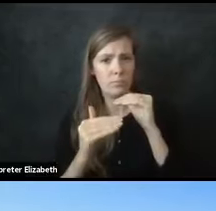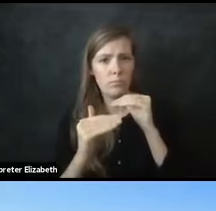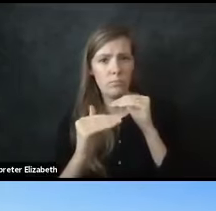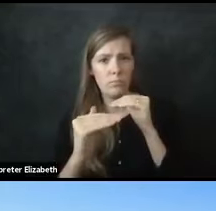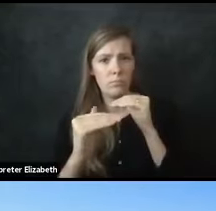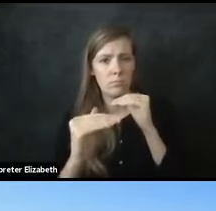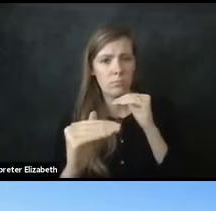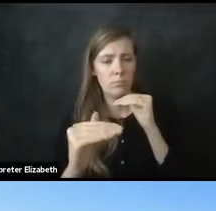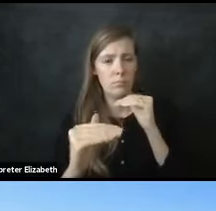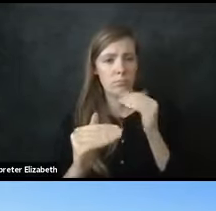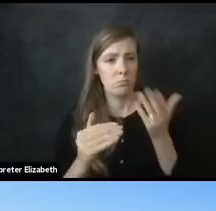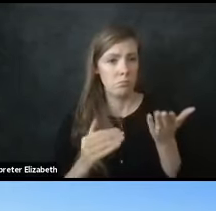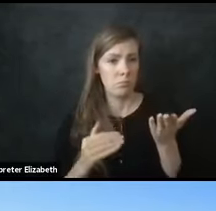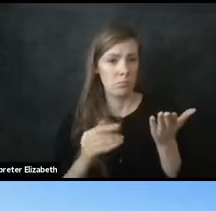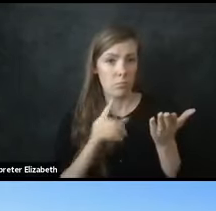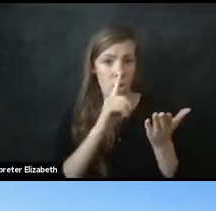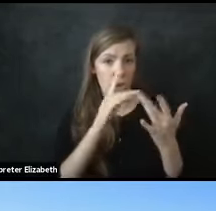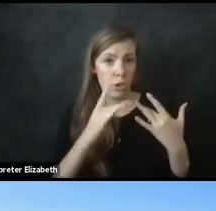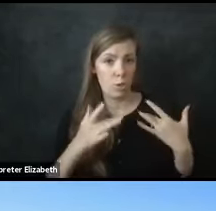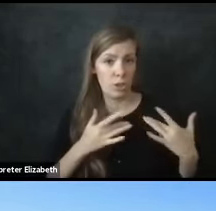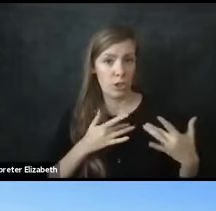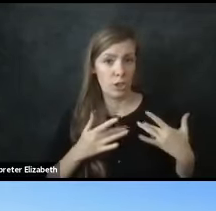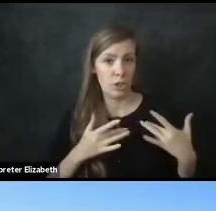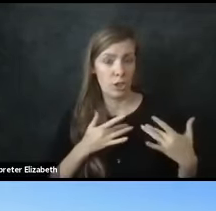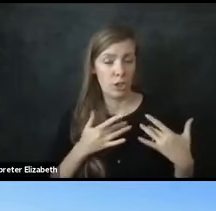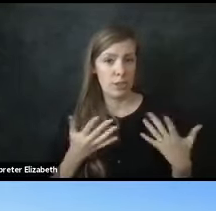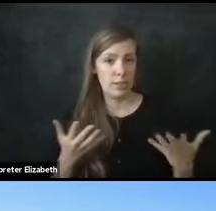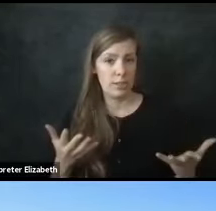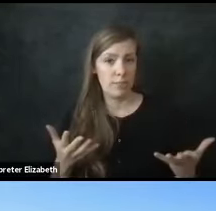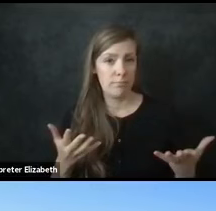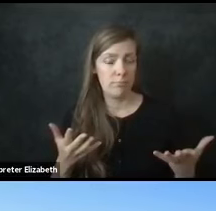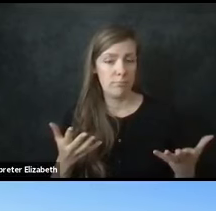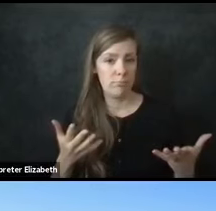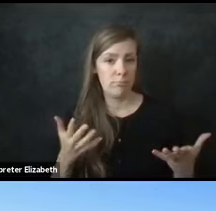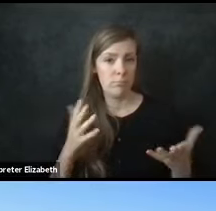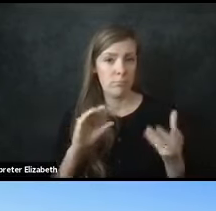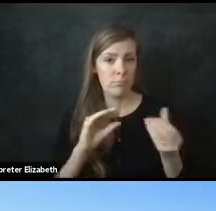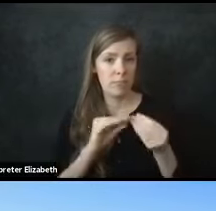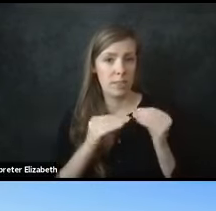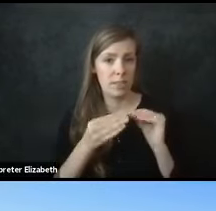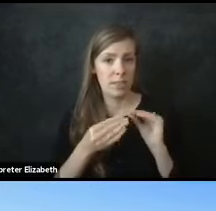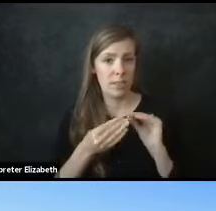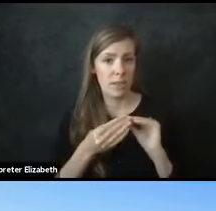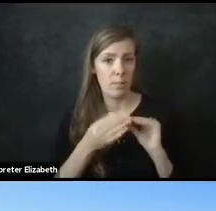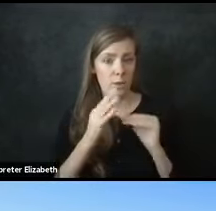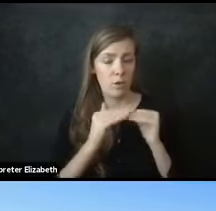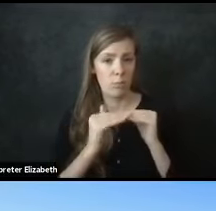Mays, are you concerned that the numbers are leveling off?